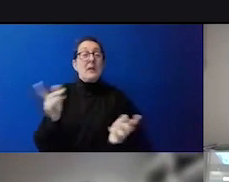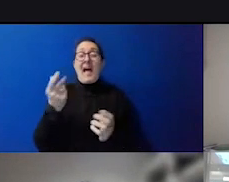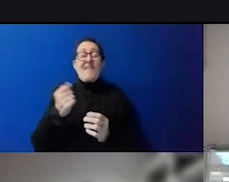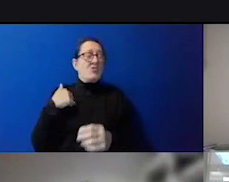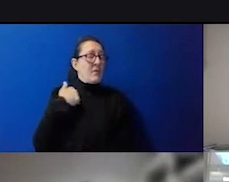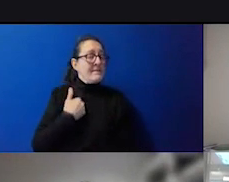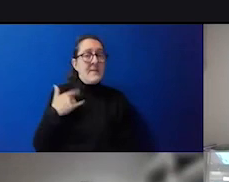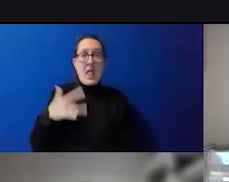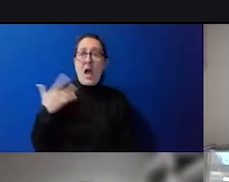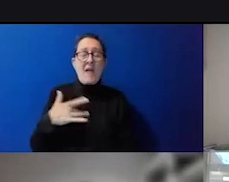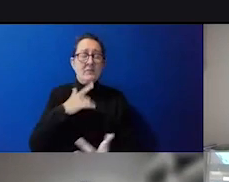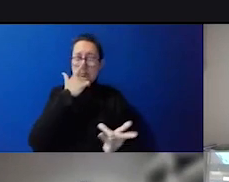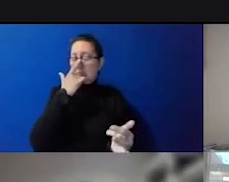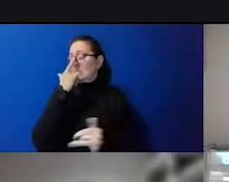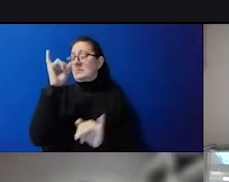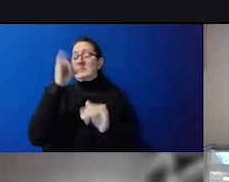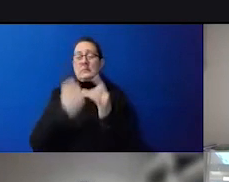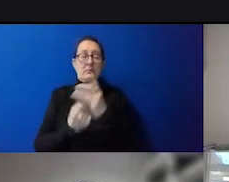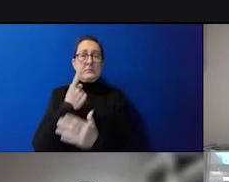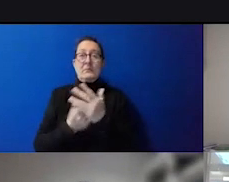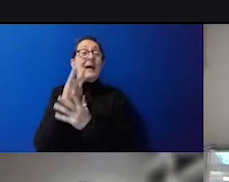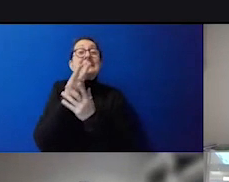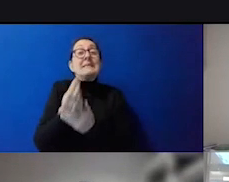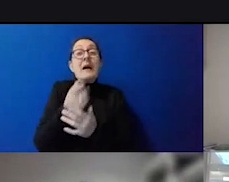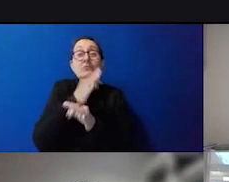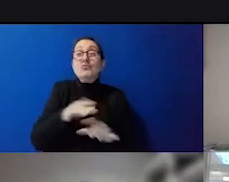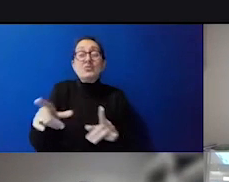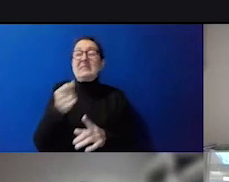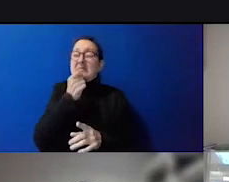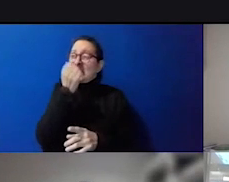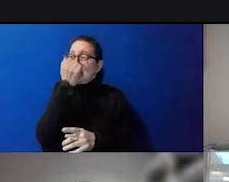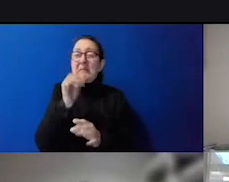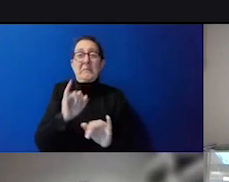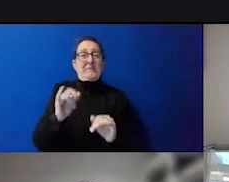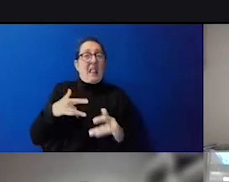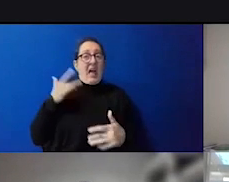only experienced a bit of it um what legal aid does or what I can do in my role is that using my